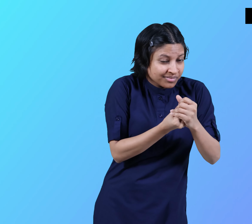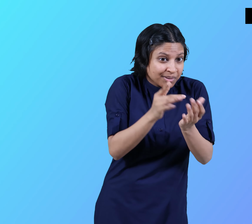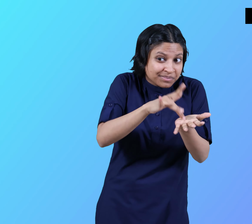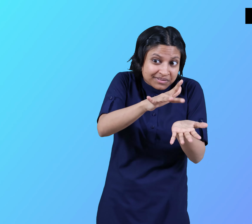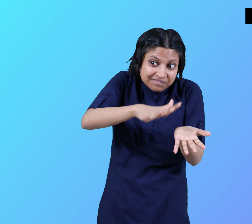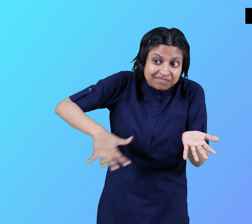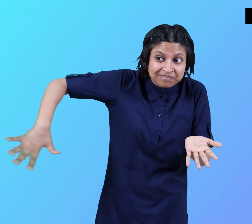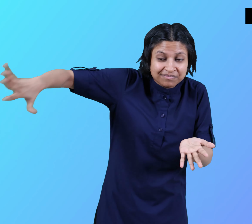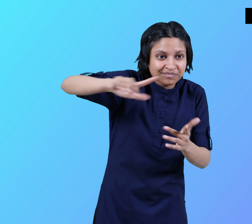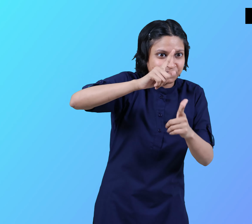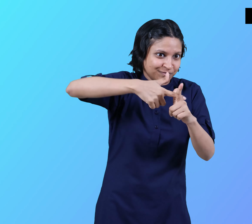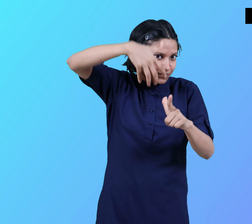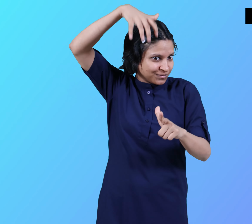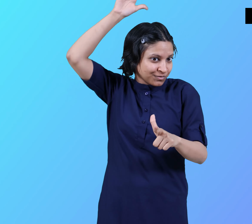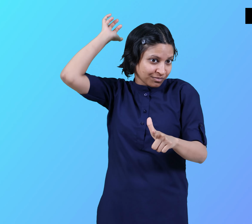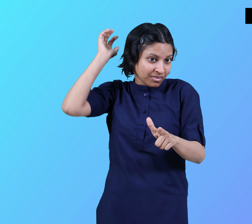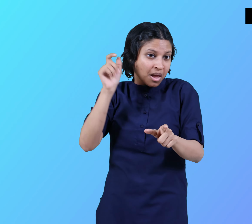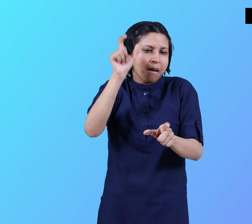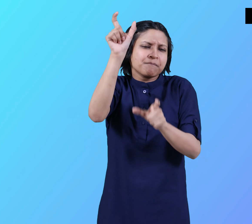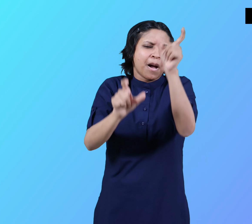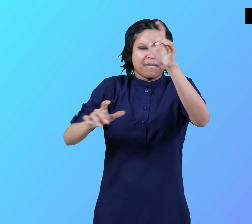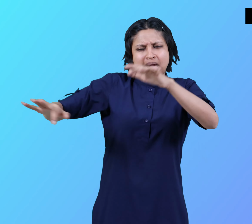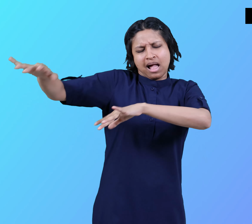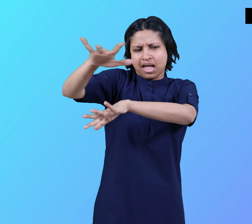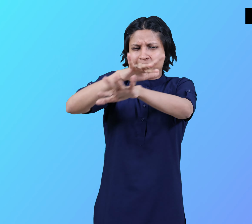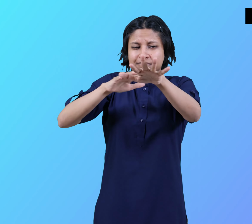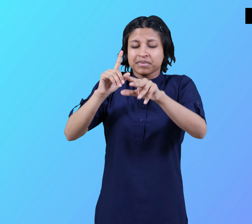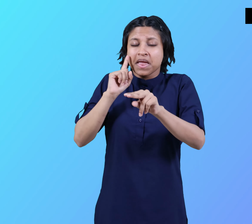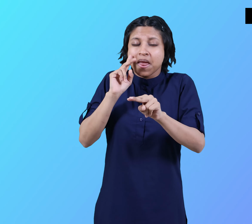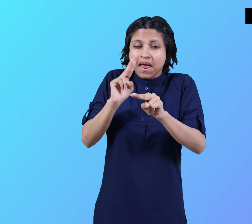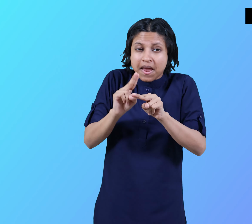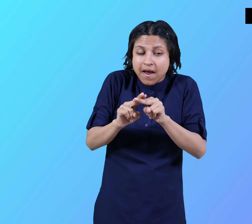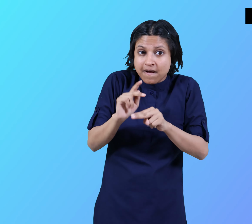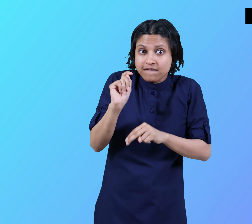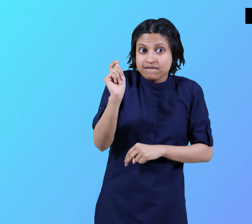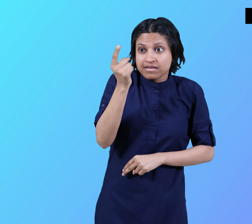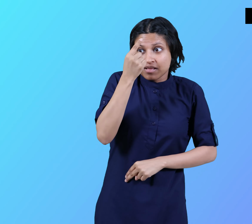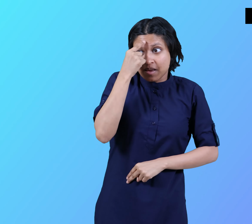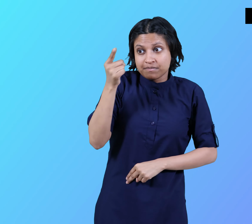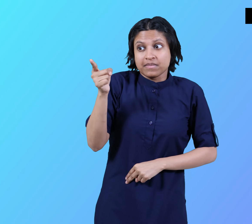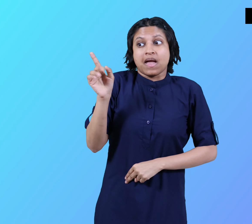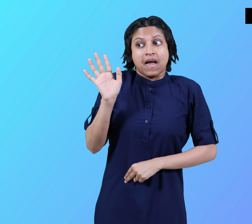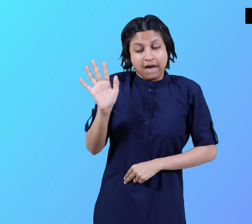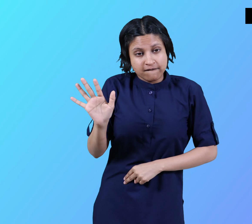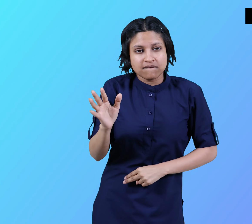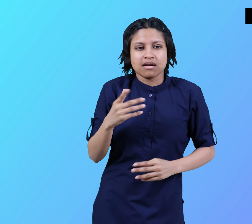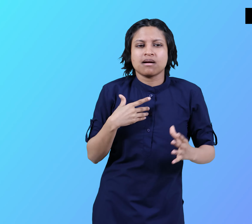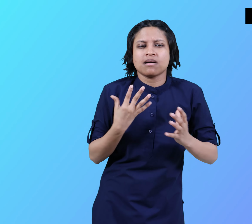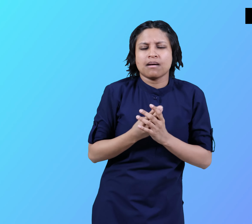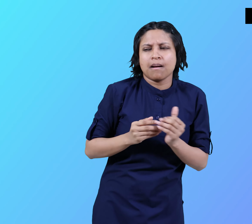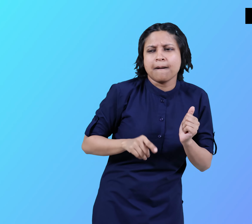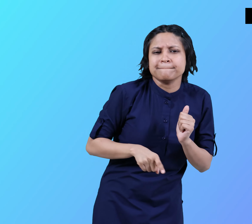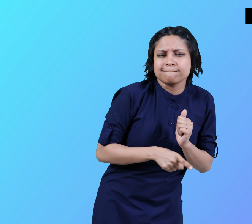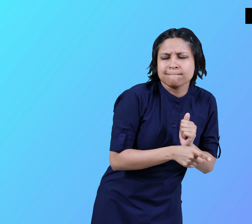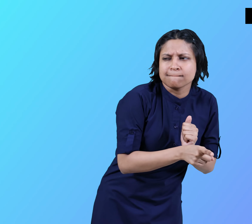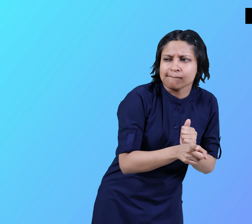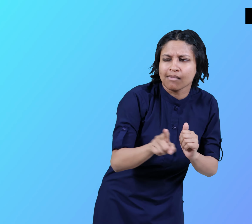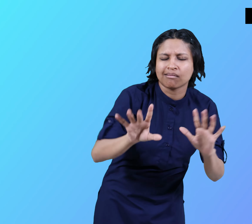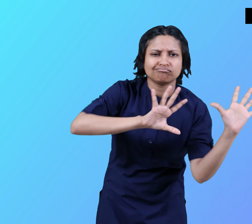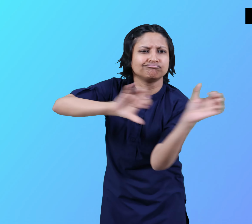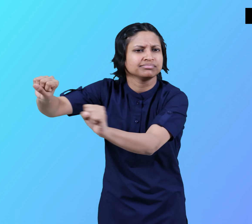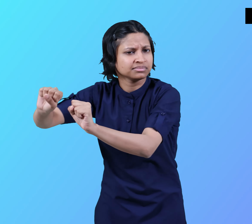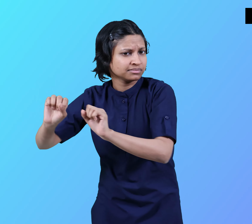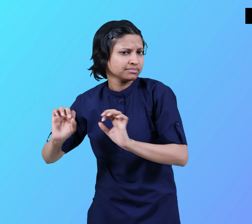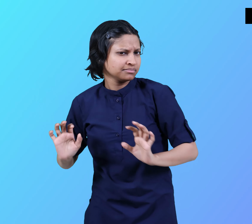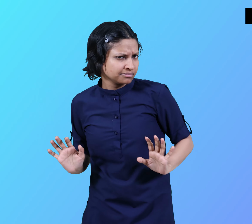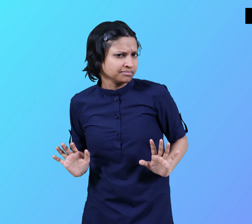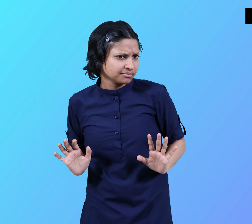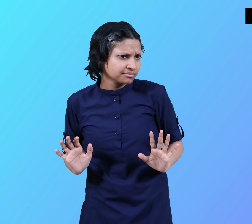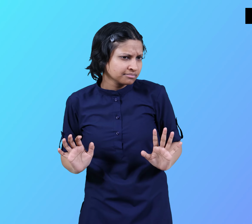If David is in the area, I will find him, even if I must go to every family group in Judah.”